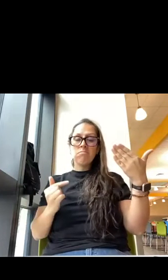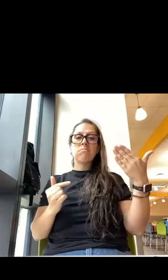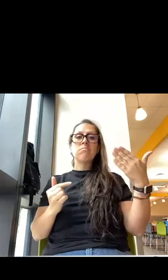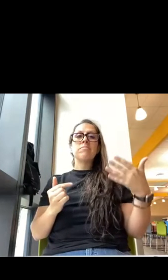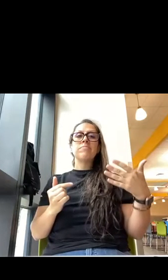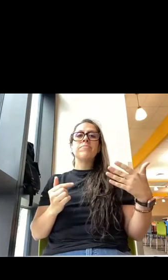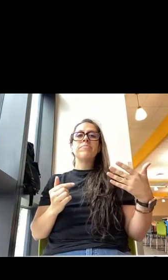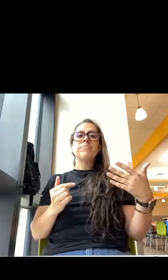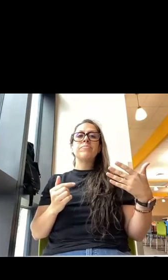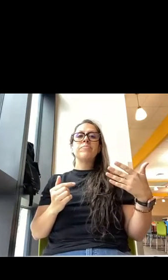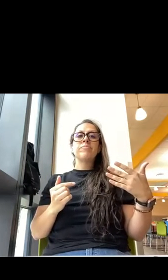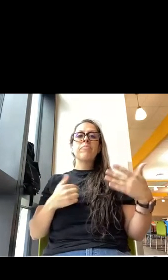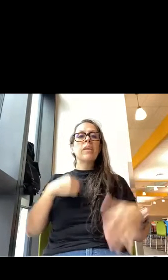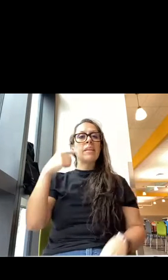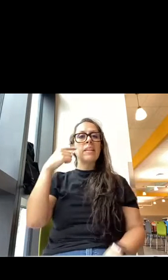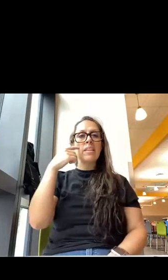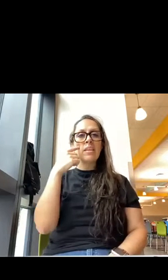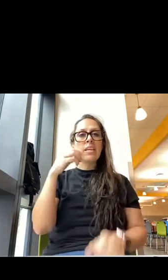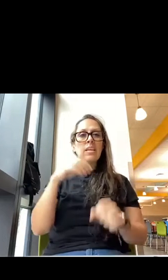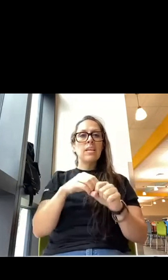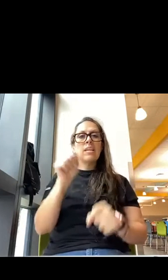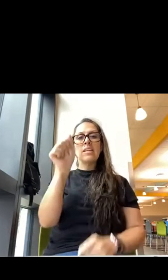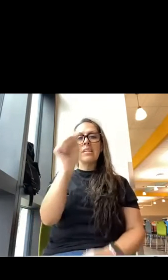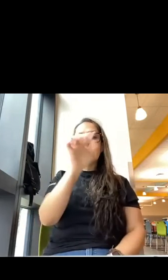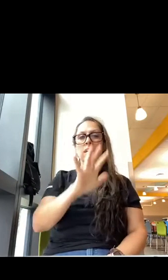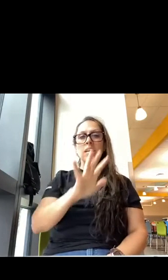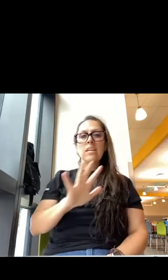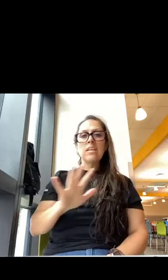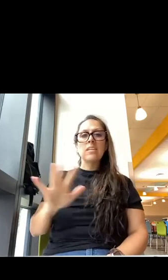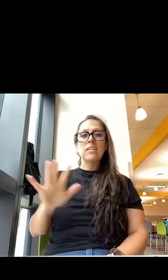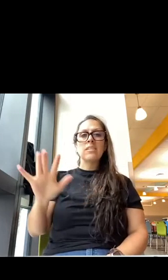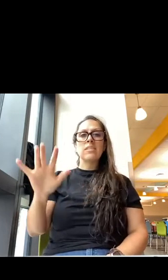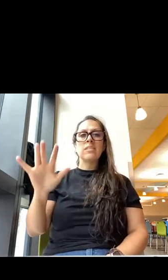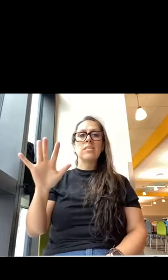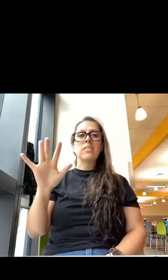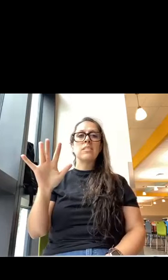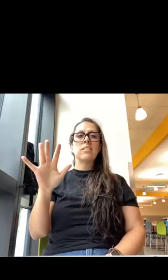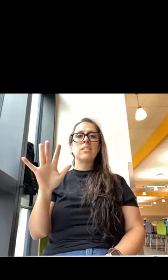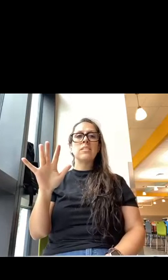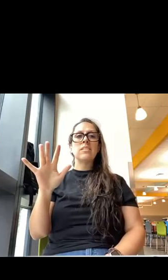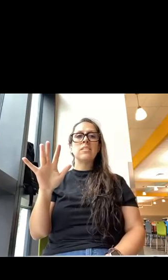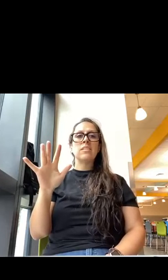I think that in Asia, and in the diasporas of East Asia especially for-- considering Europe